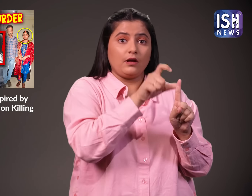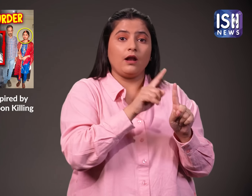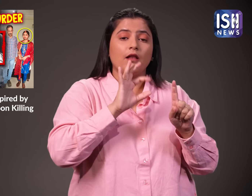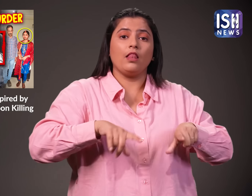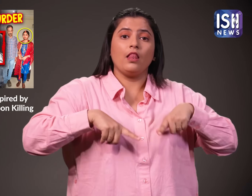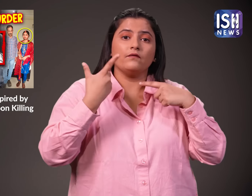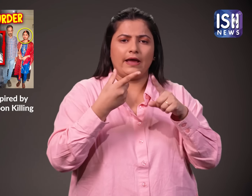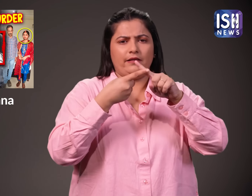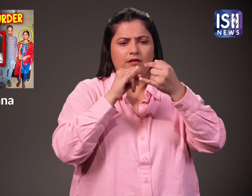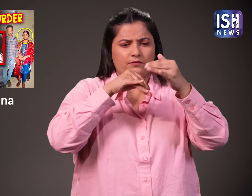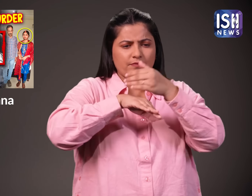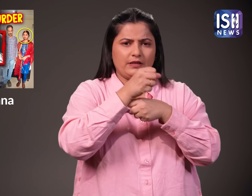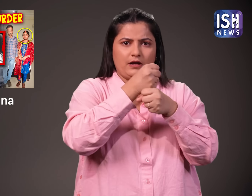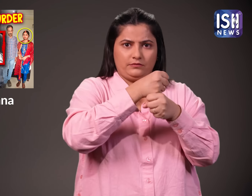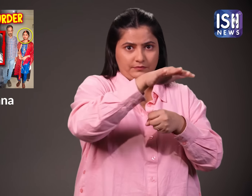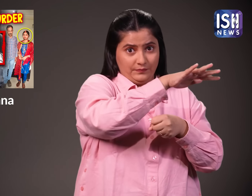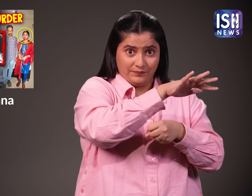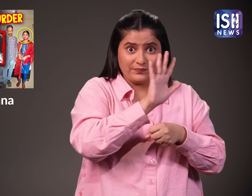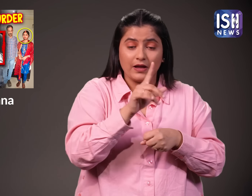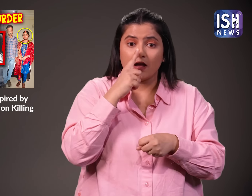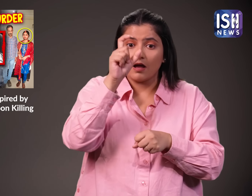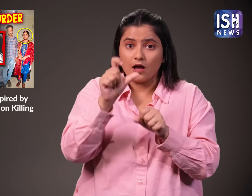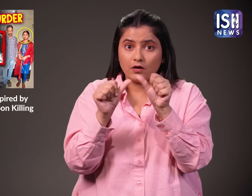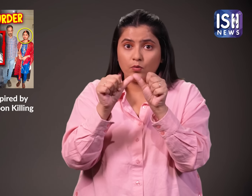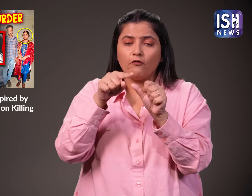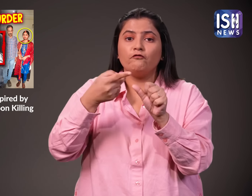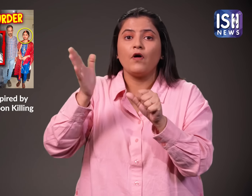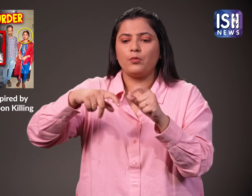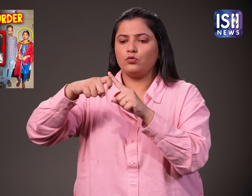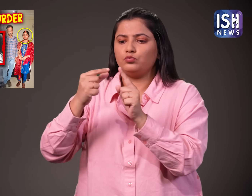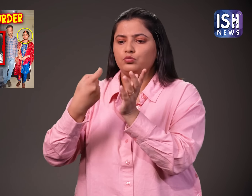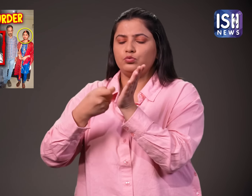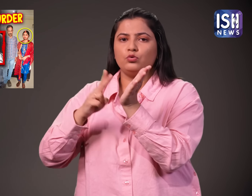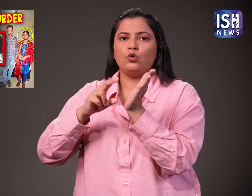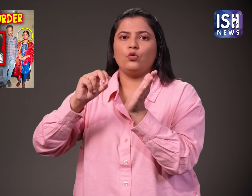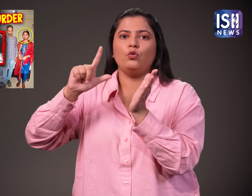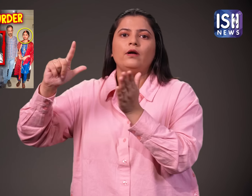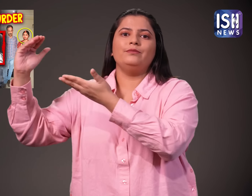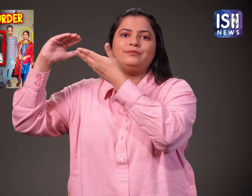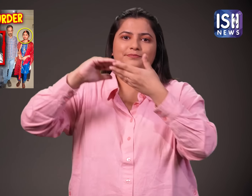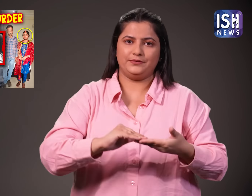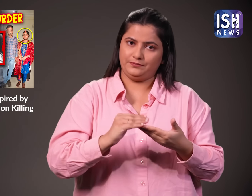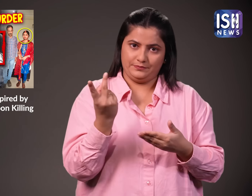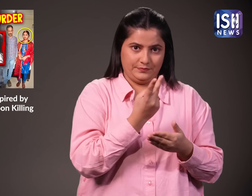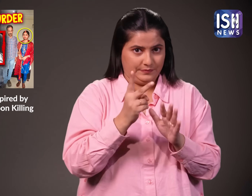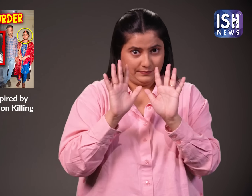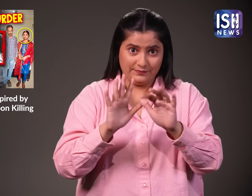He was from Gadwal, Telangana and married to Aishwarya from Kurnool.